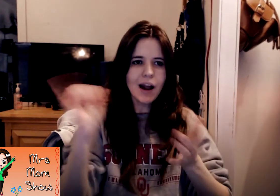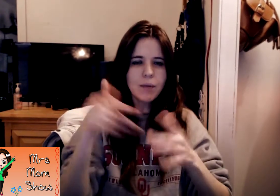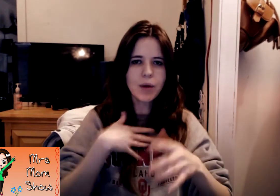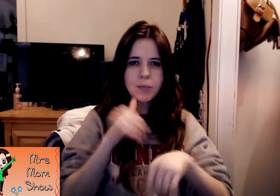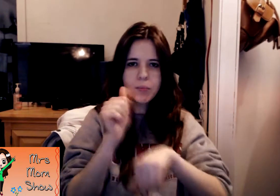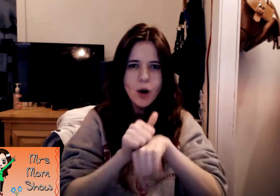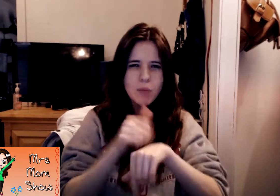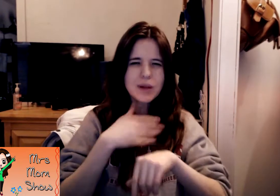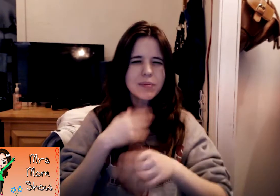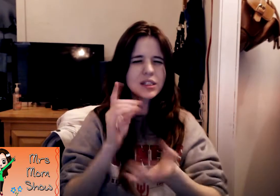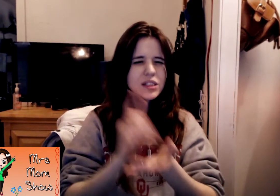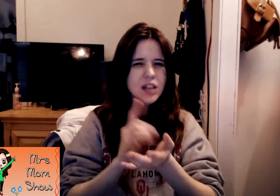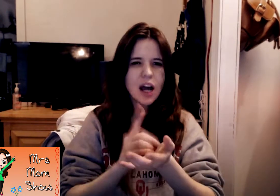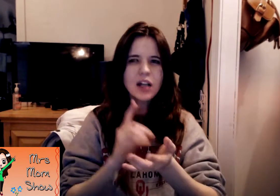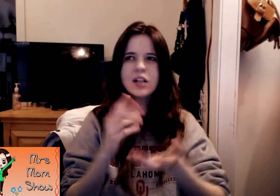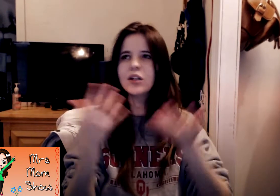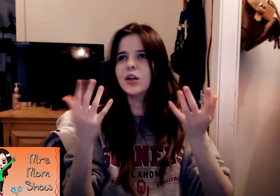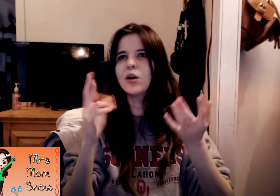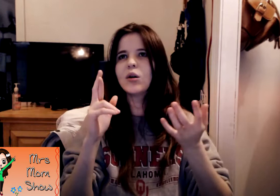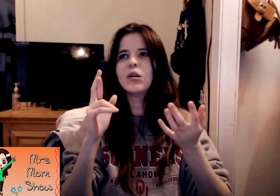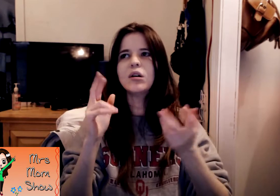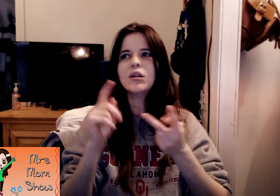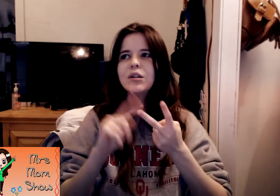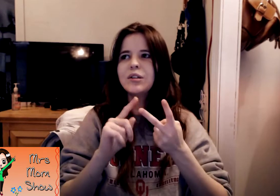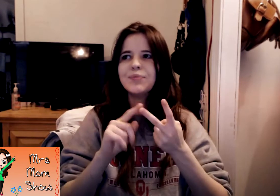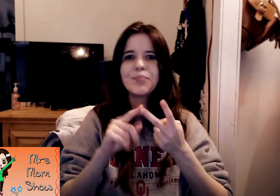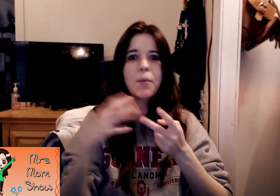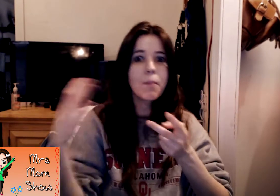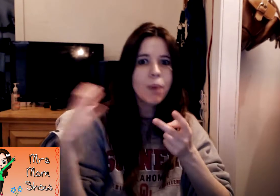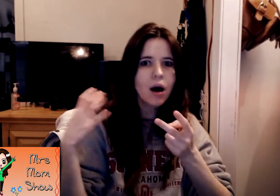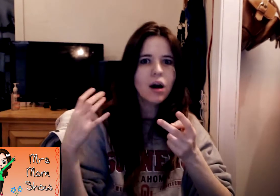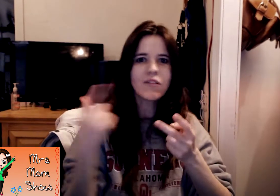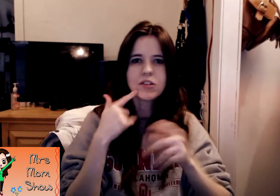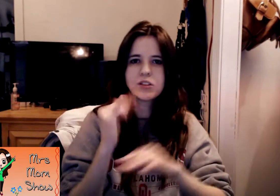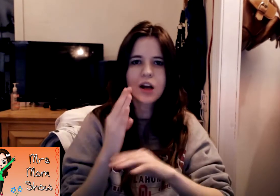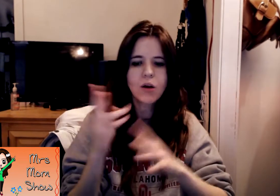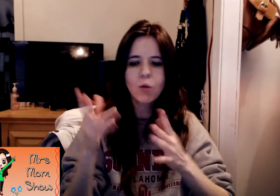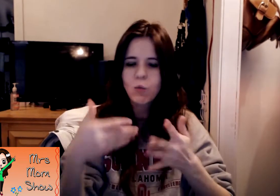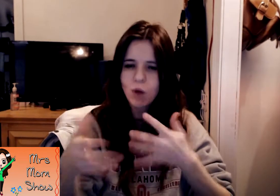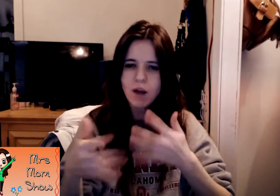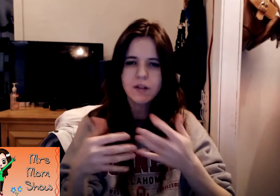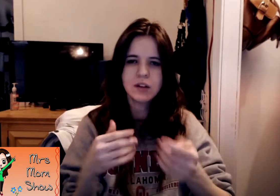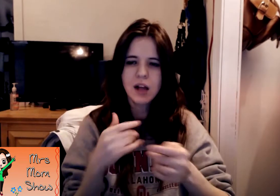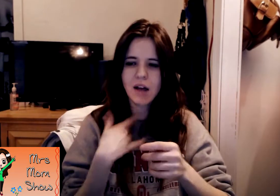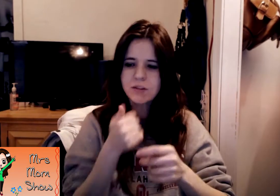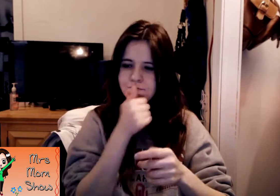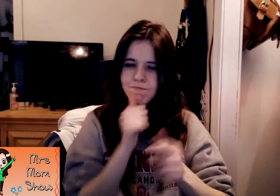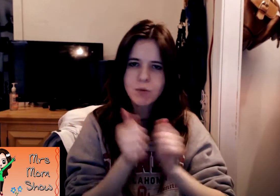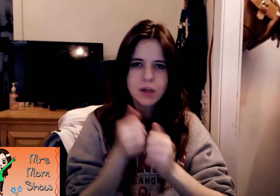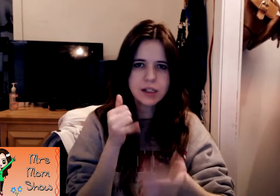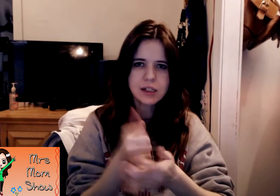Like my appointments with my doctor, or my boss regarding my job, or whatever. And I have to deal with it.